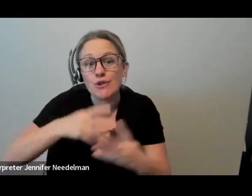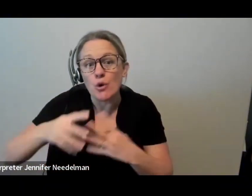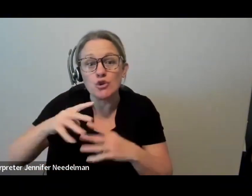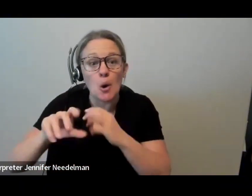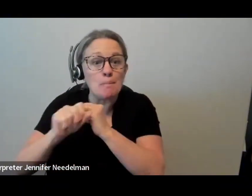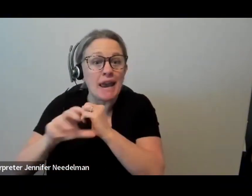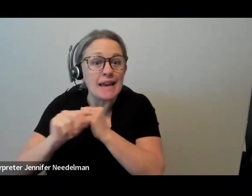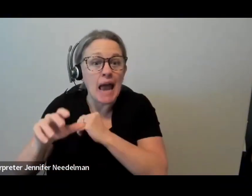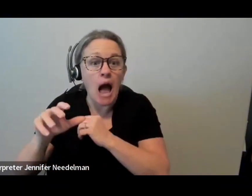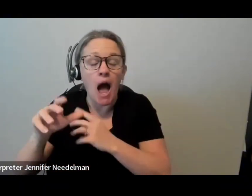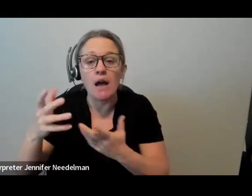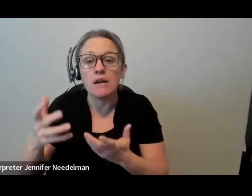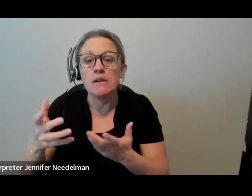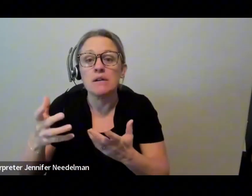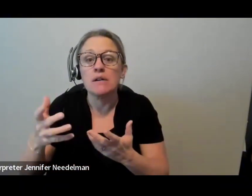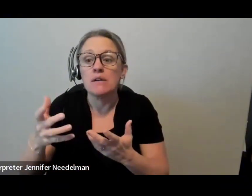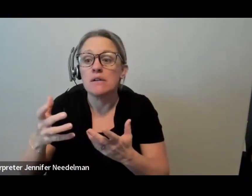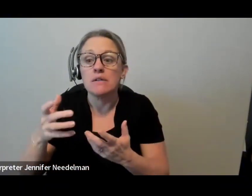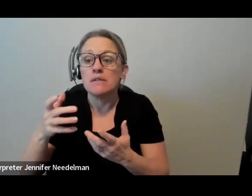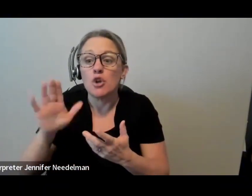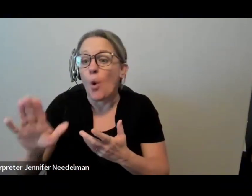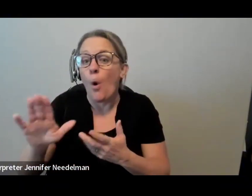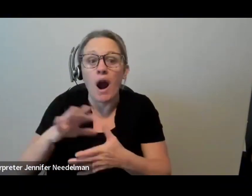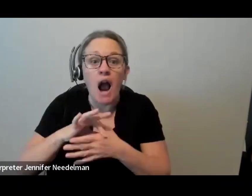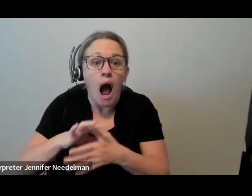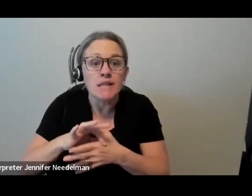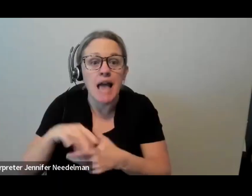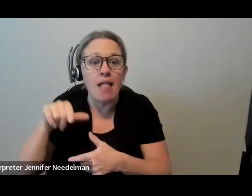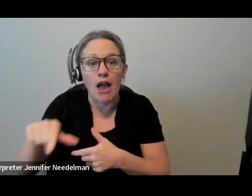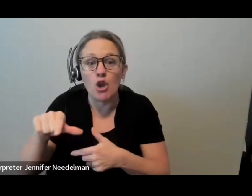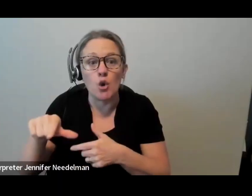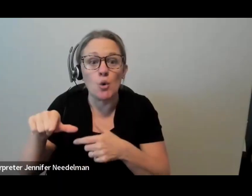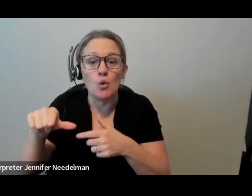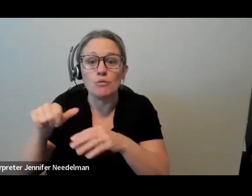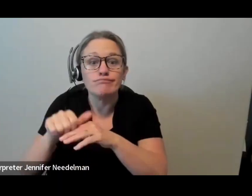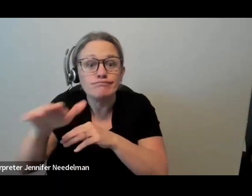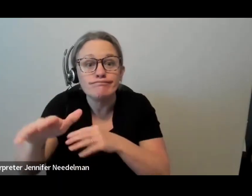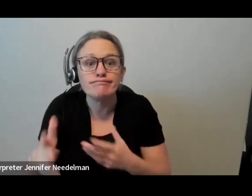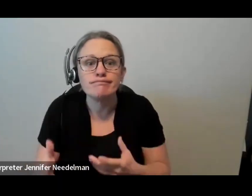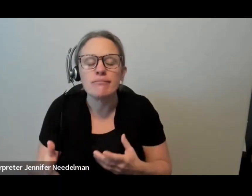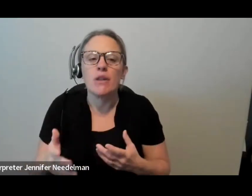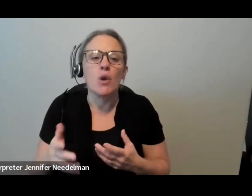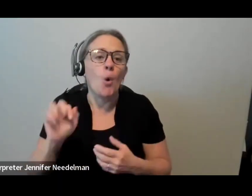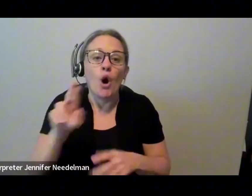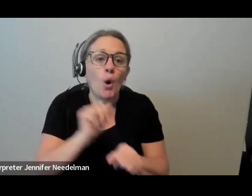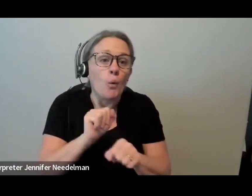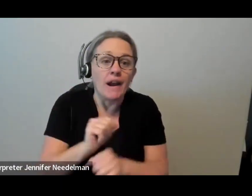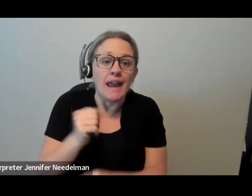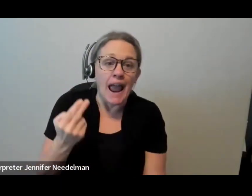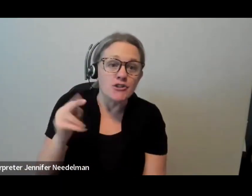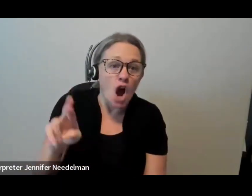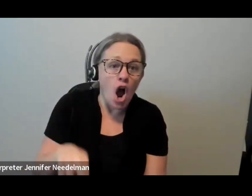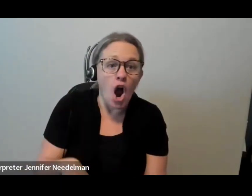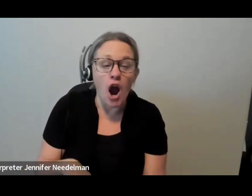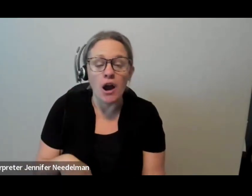put out accessible, whether you work in HR and are reaching out and supporting people with disabilities.